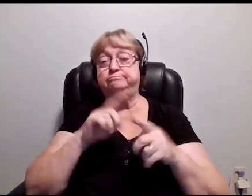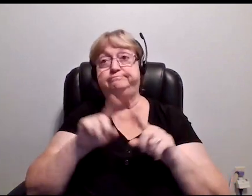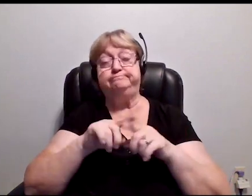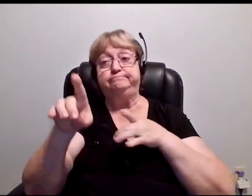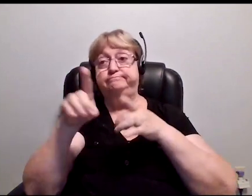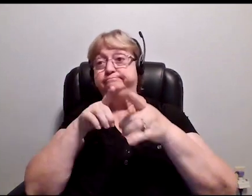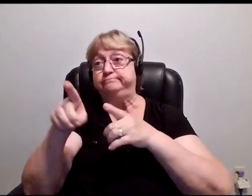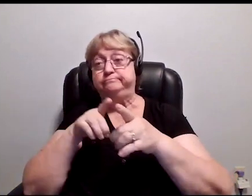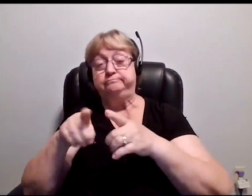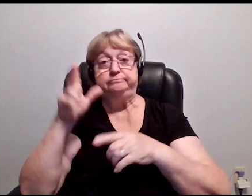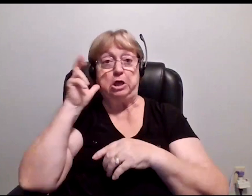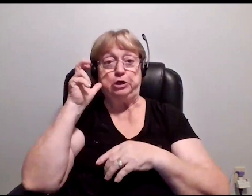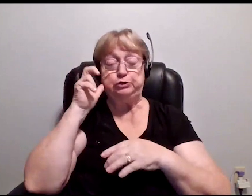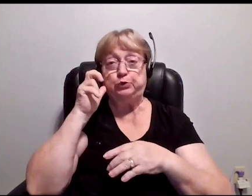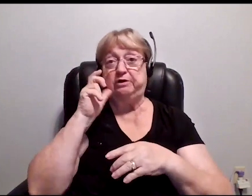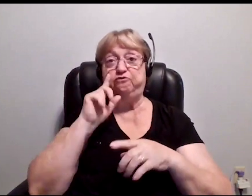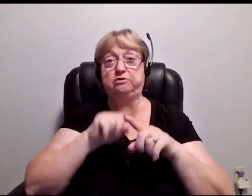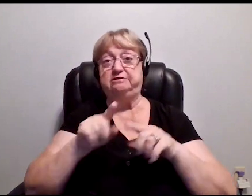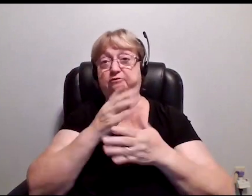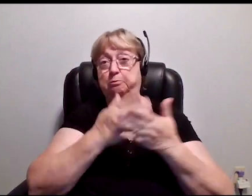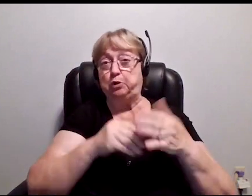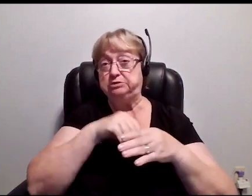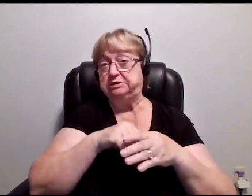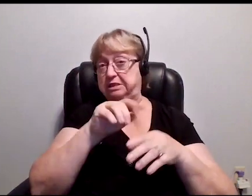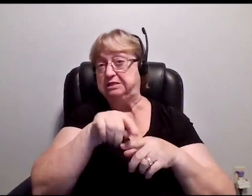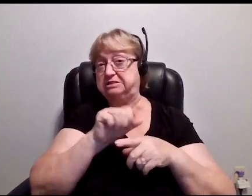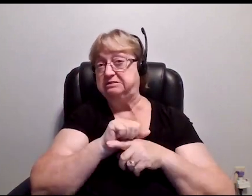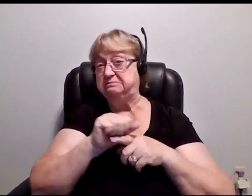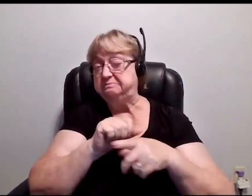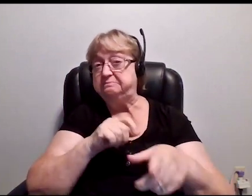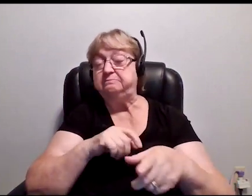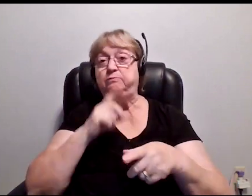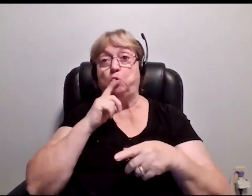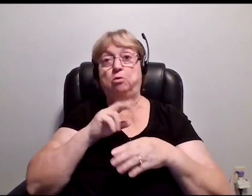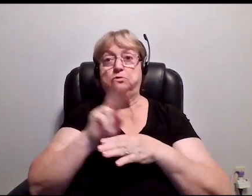in the simulation, as well as they were utilizing data sonification where you take data